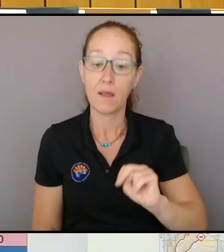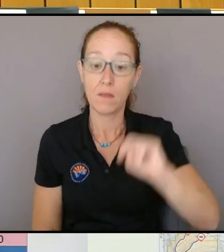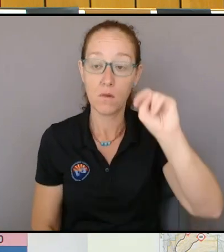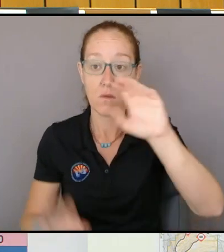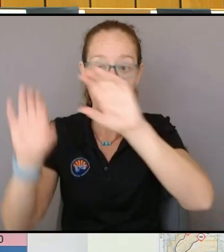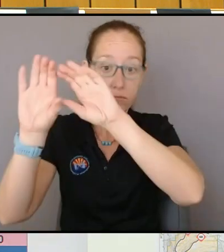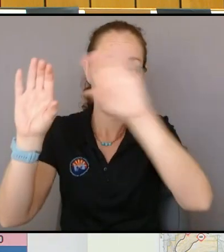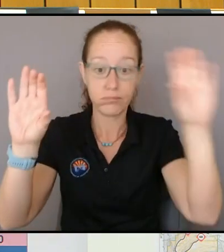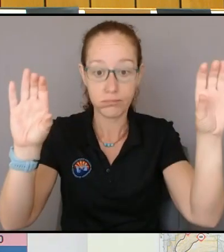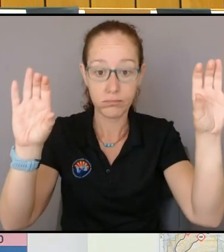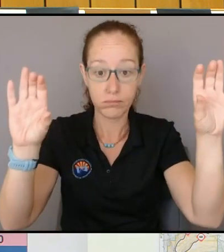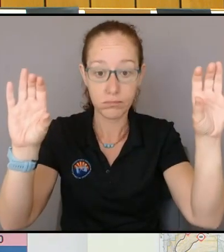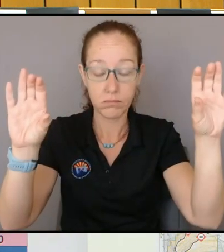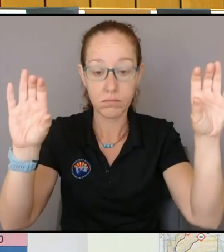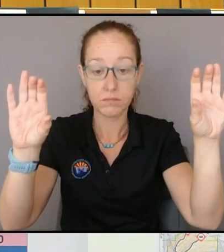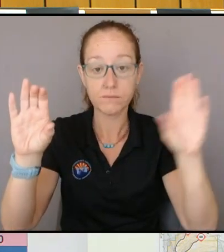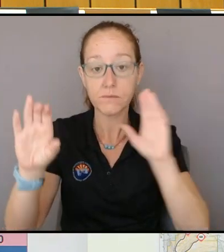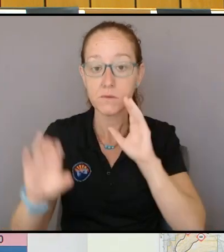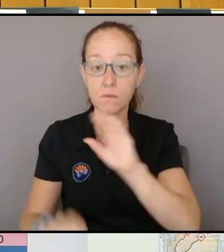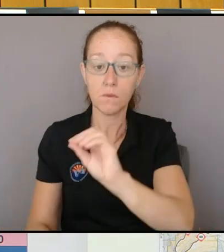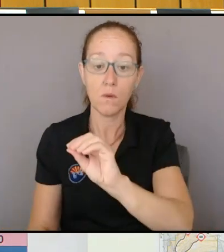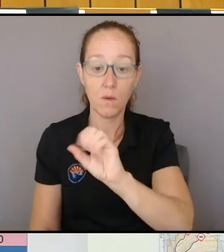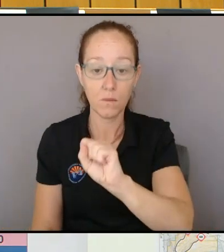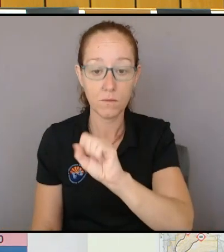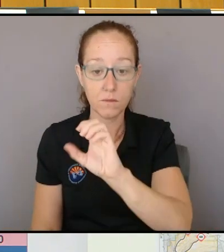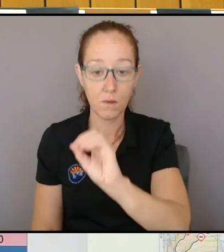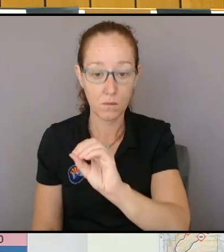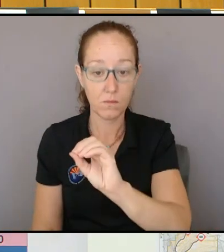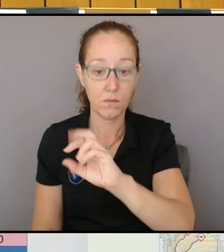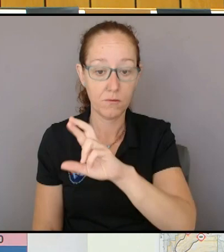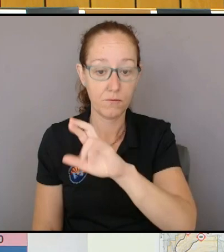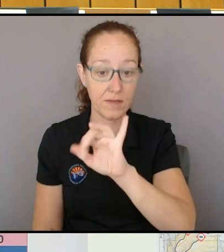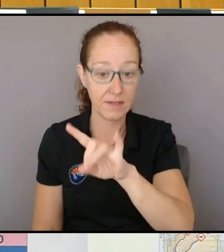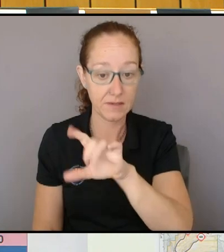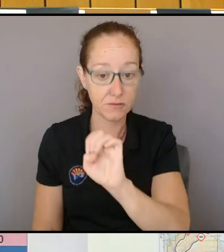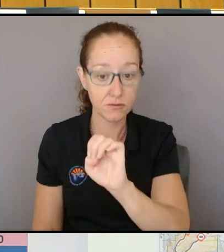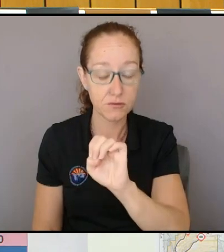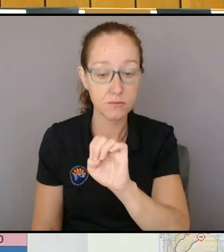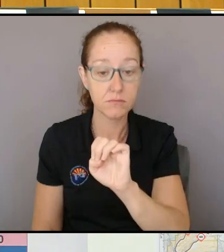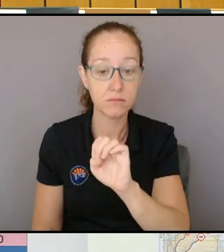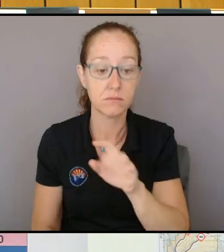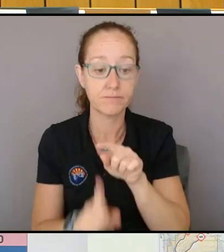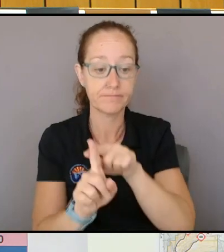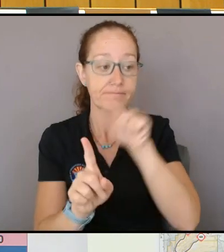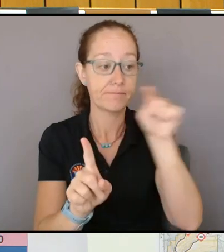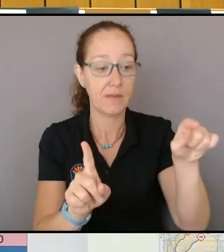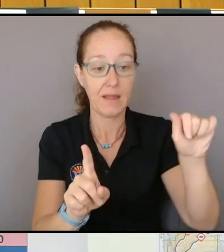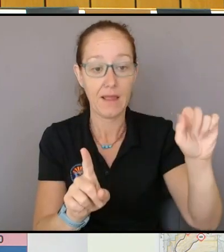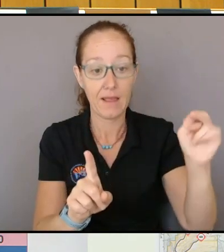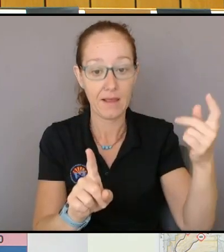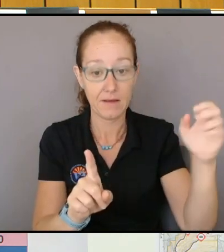that runs on Oso Ridge to the west of Angel Fire, coordinating that with the East Zone and there's good